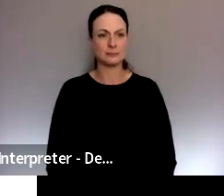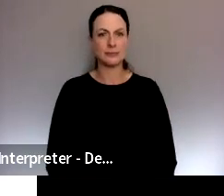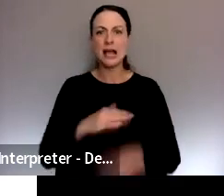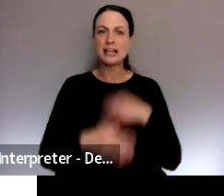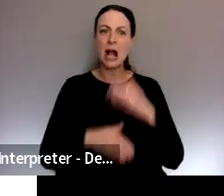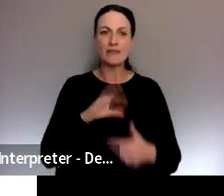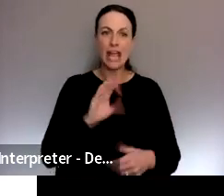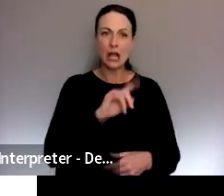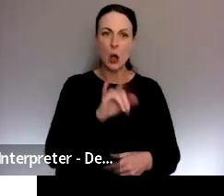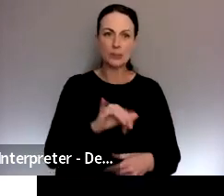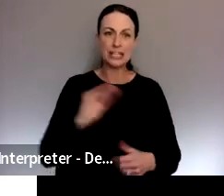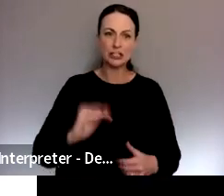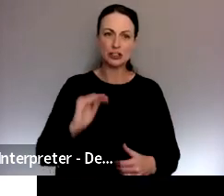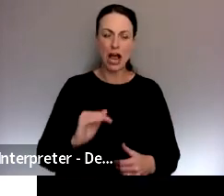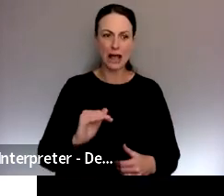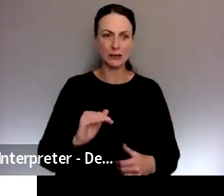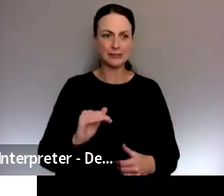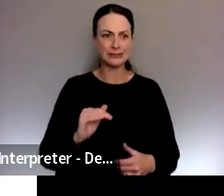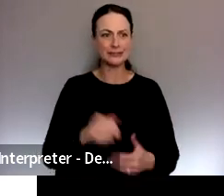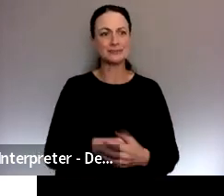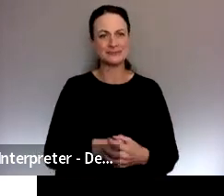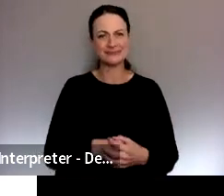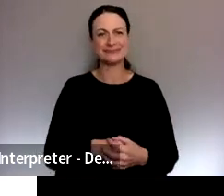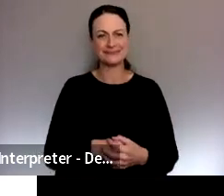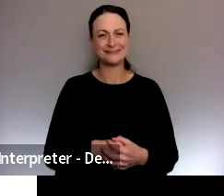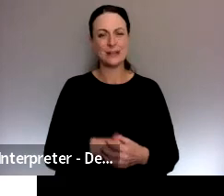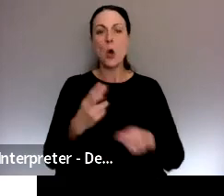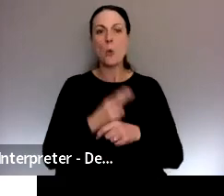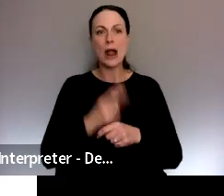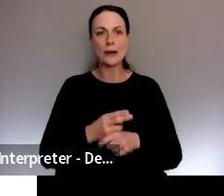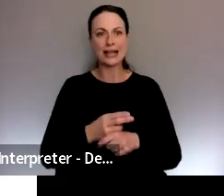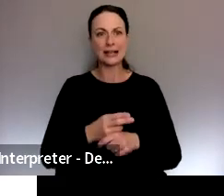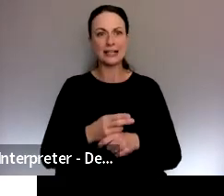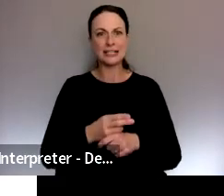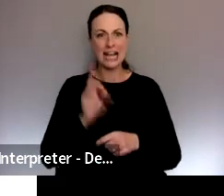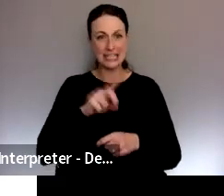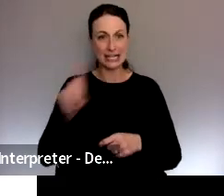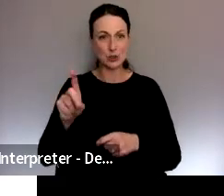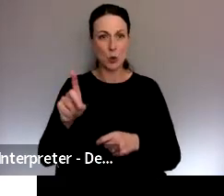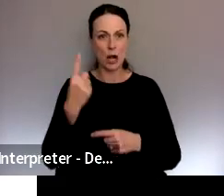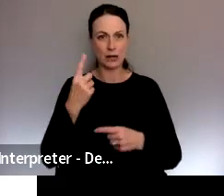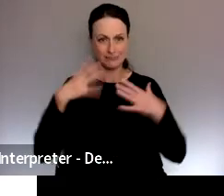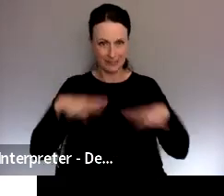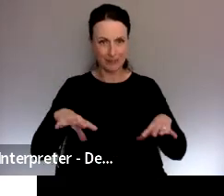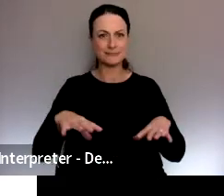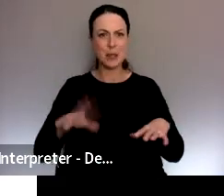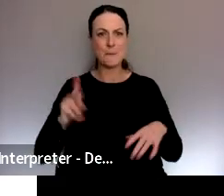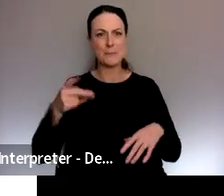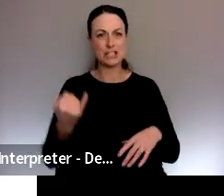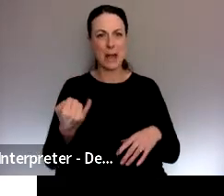"Comfy and cozy child," from Joanna. "A small child wearing a dinosaur onesie pajamas